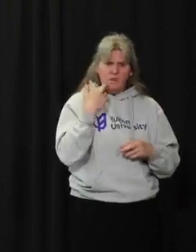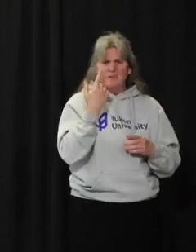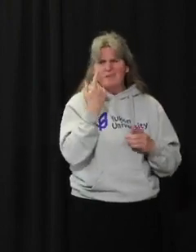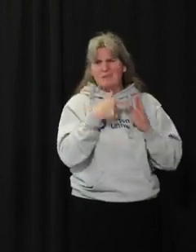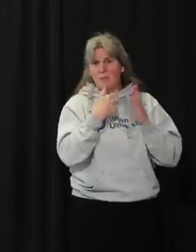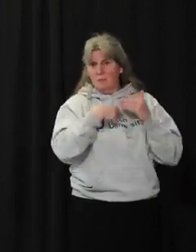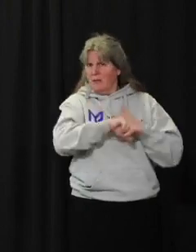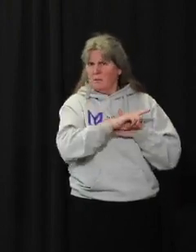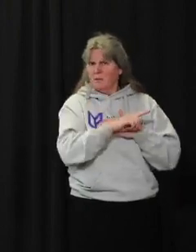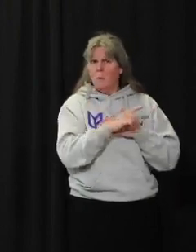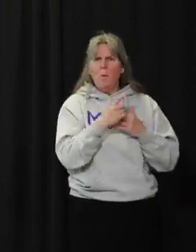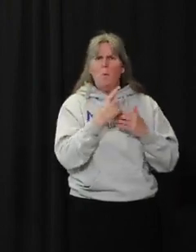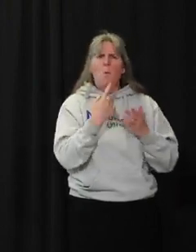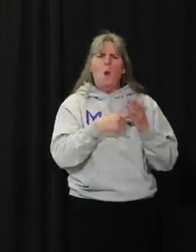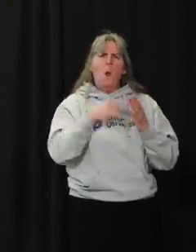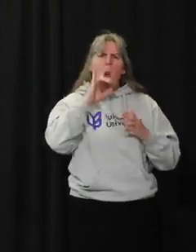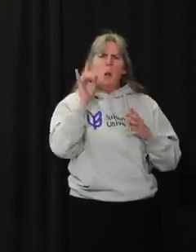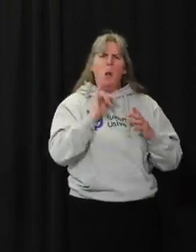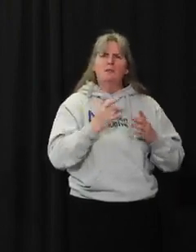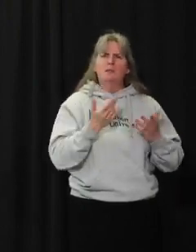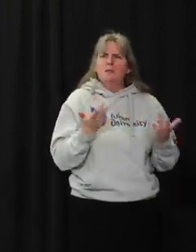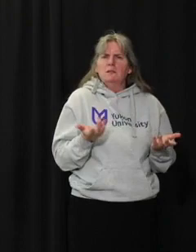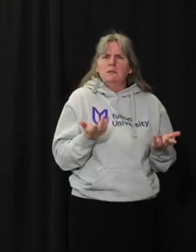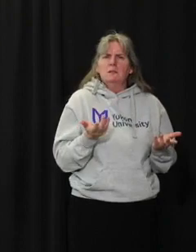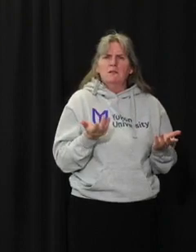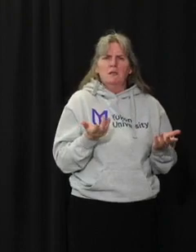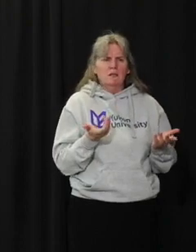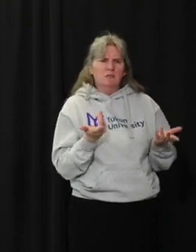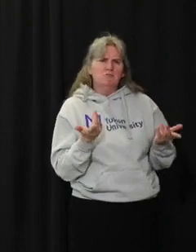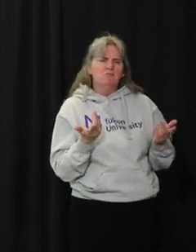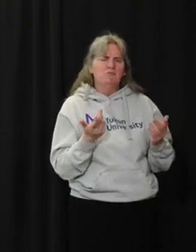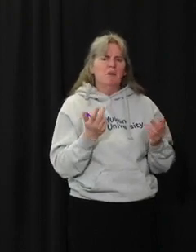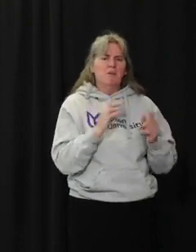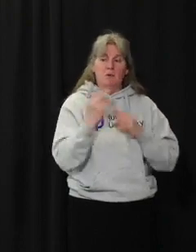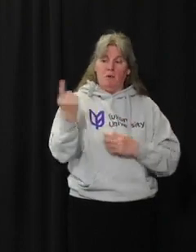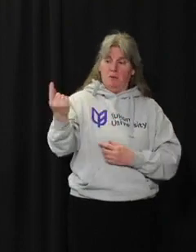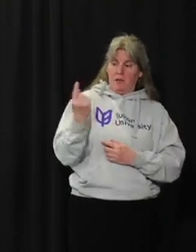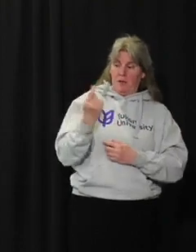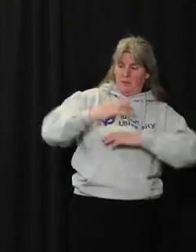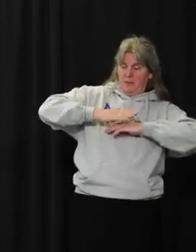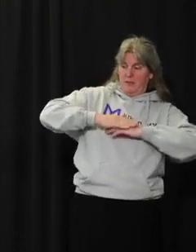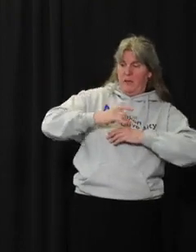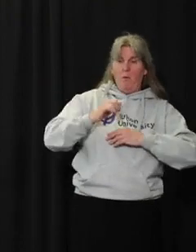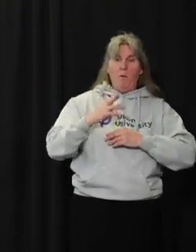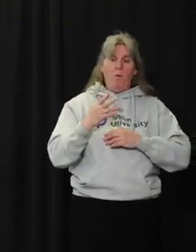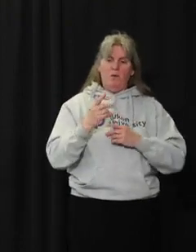going to restaurants next week, will the servers be coming to the tables?